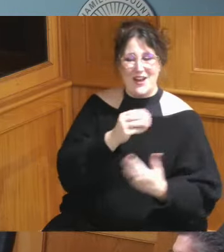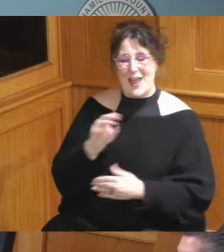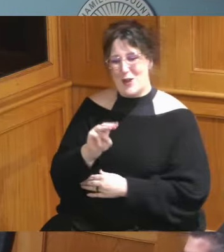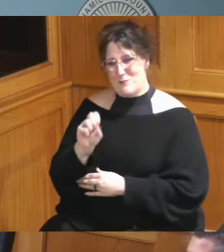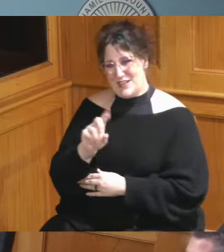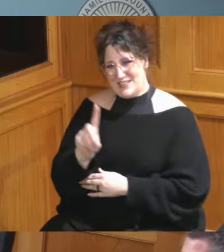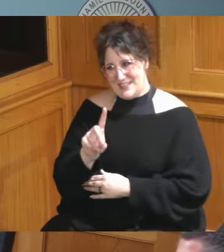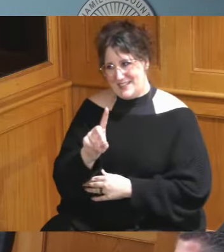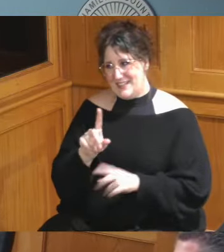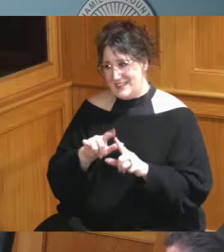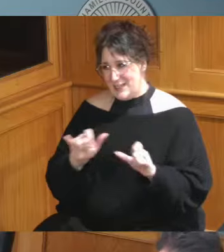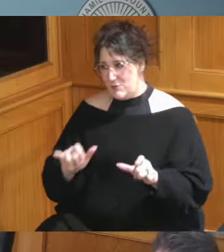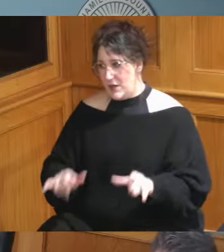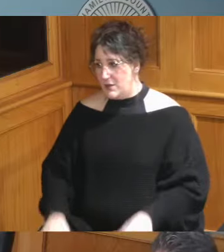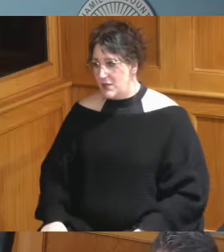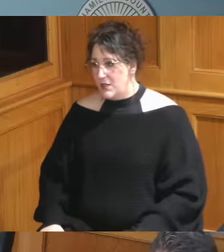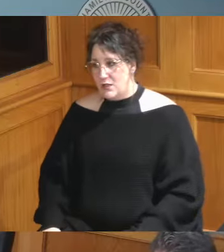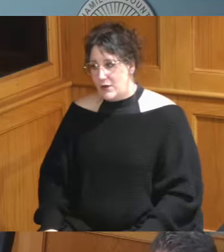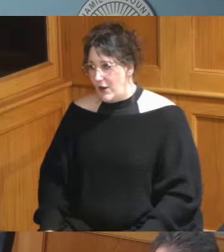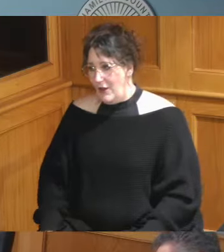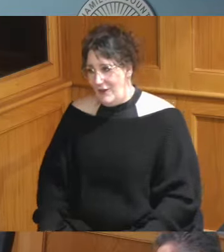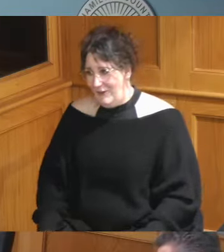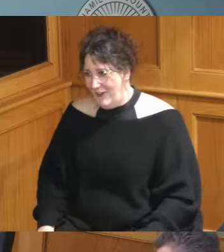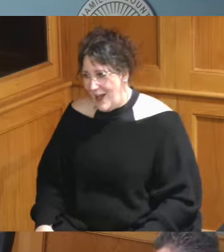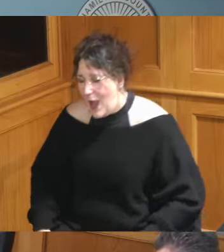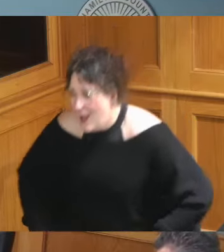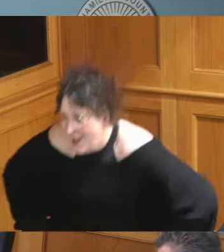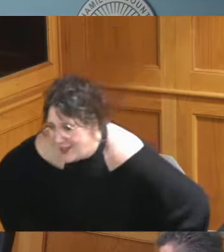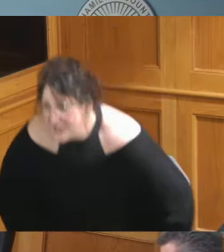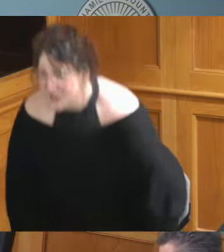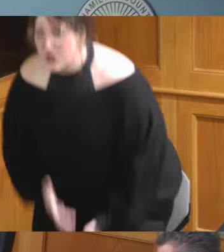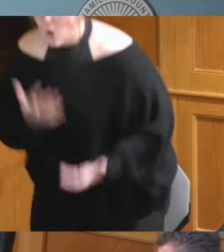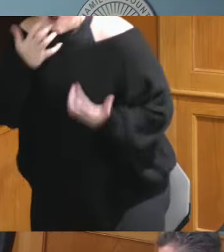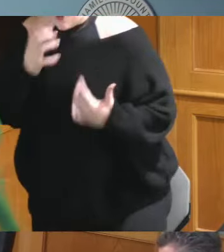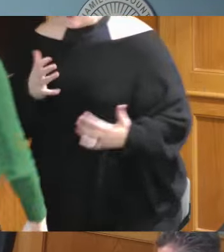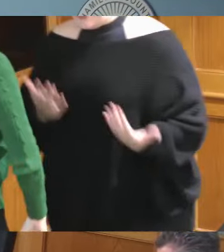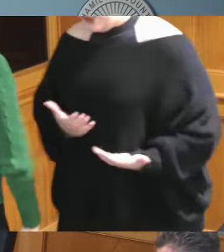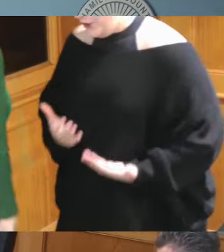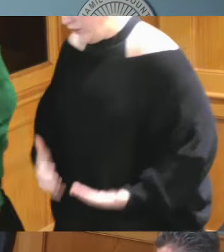right, Jeff, we're back to you with item number 13. All right. item this is your consent agenda,